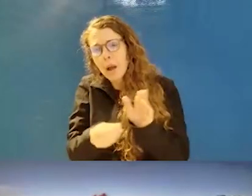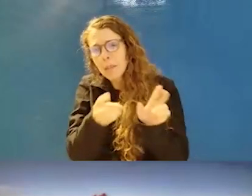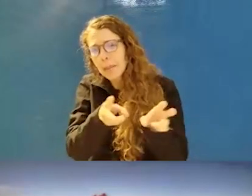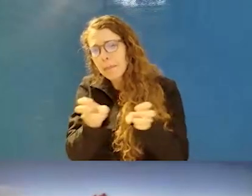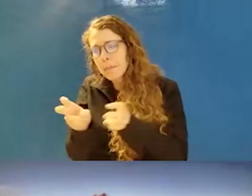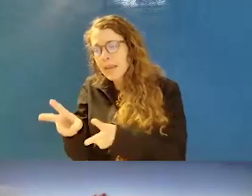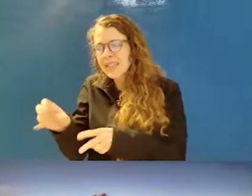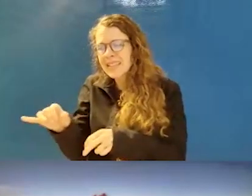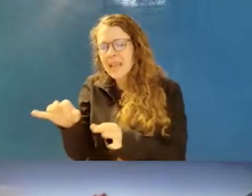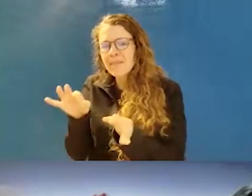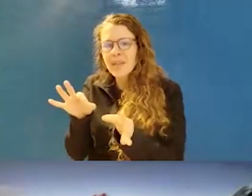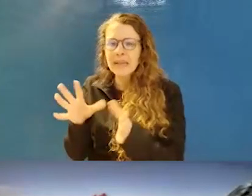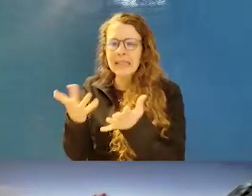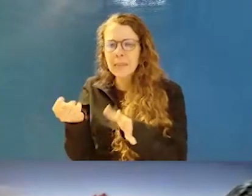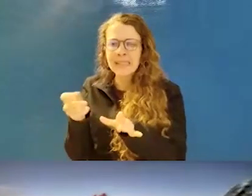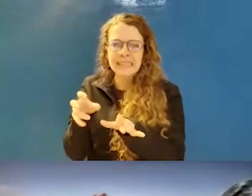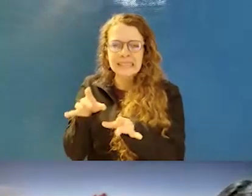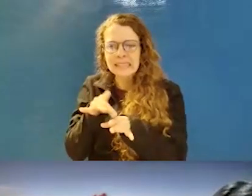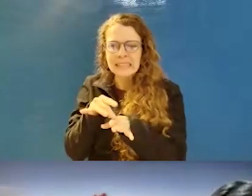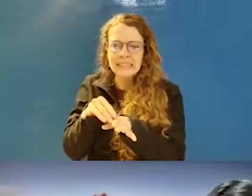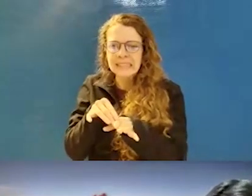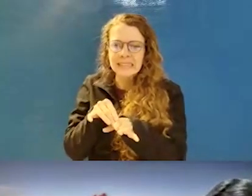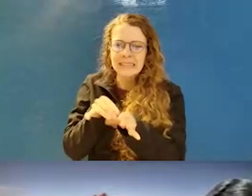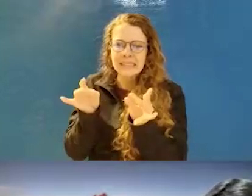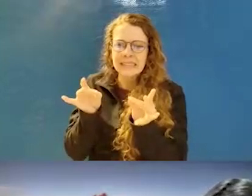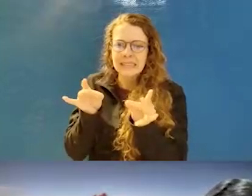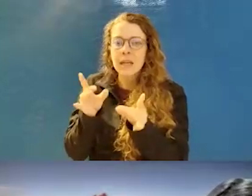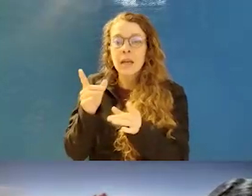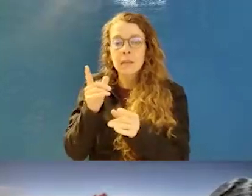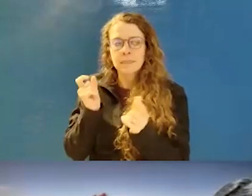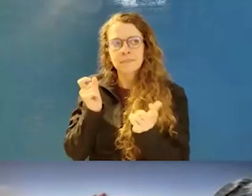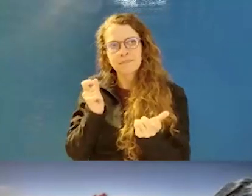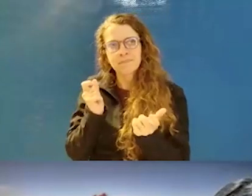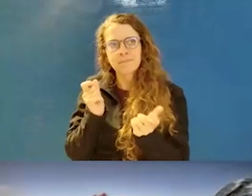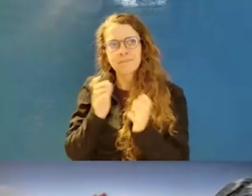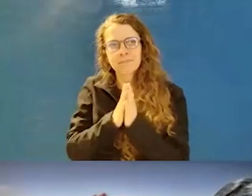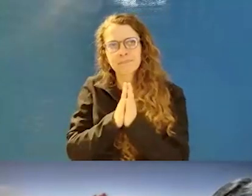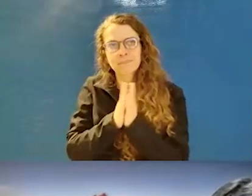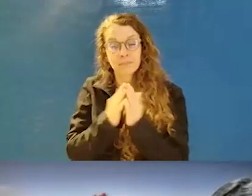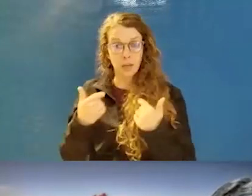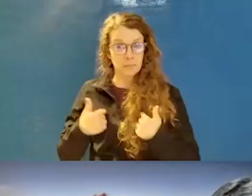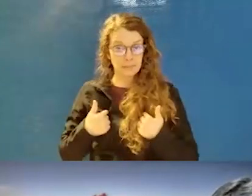That's a little tricky though, because, you know, here's what I do. This is what I do.